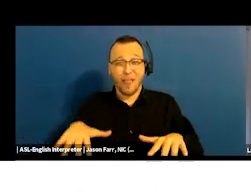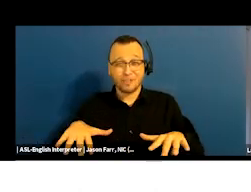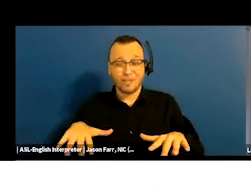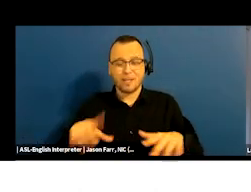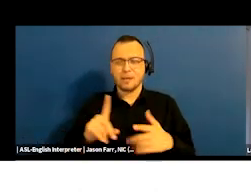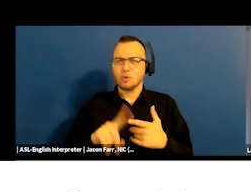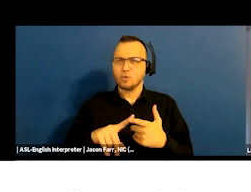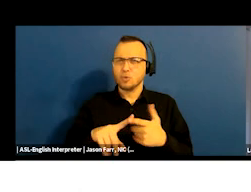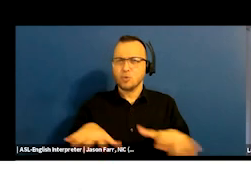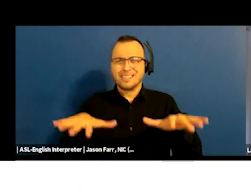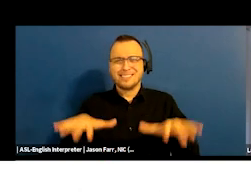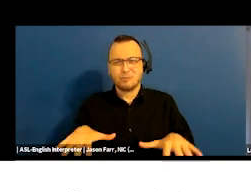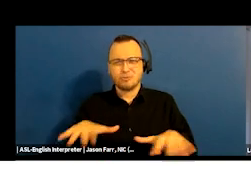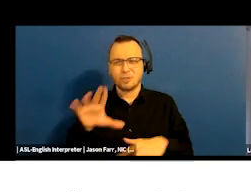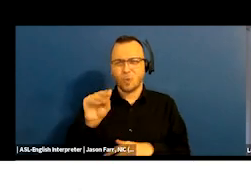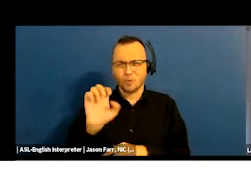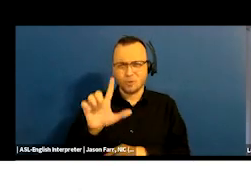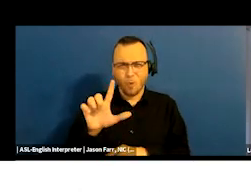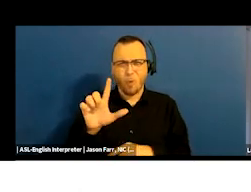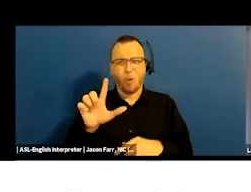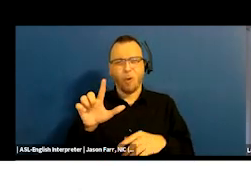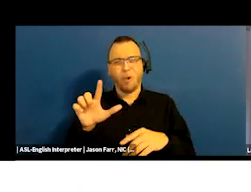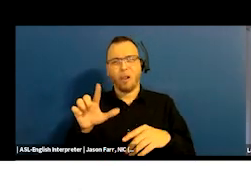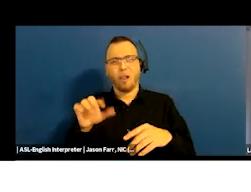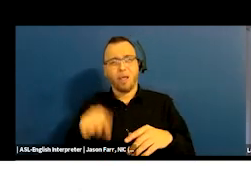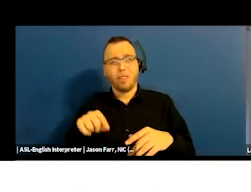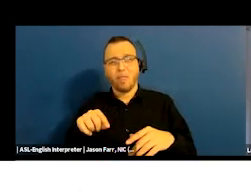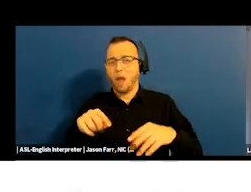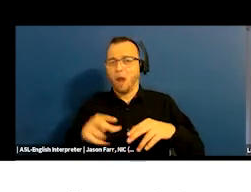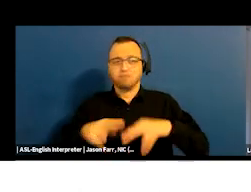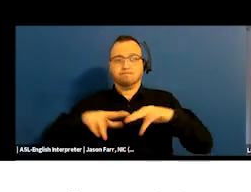to intentionally help those shifts in your body